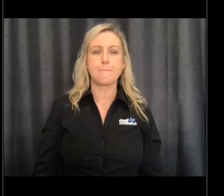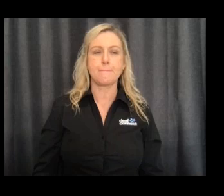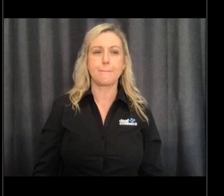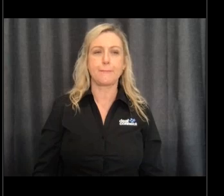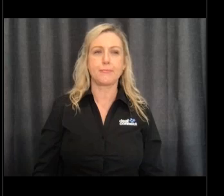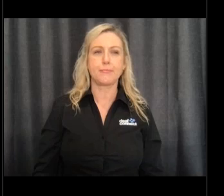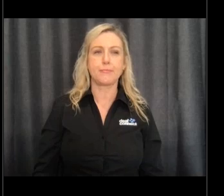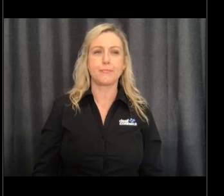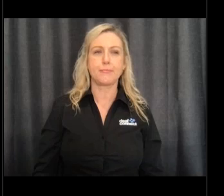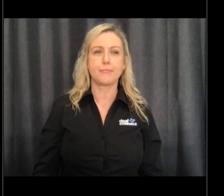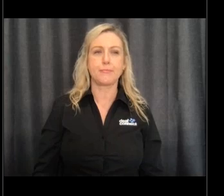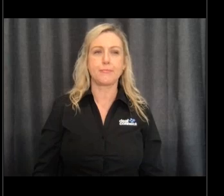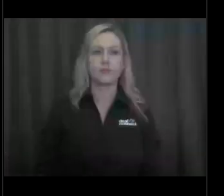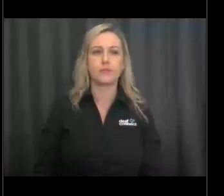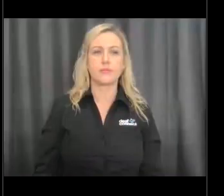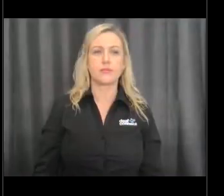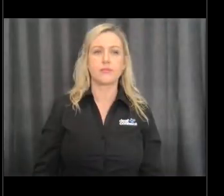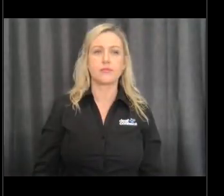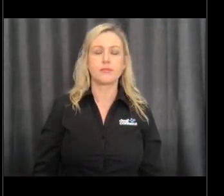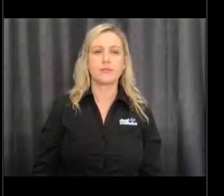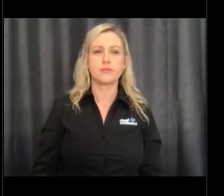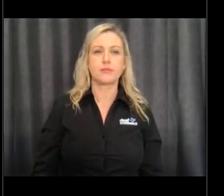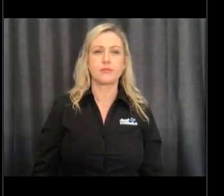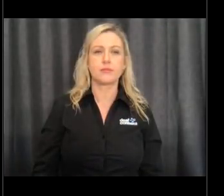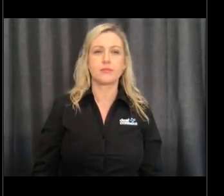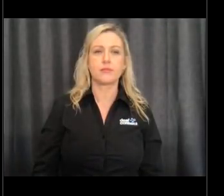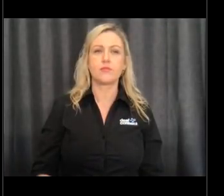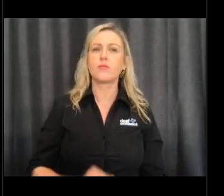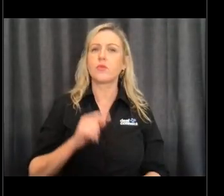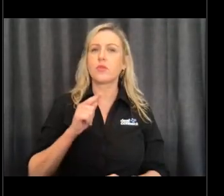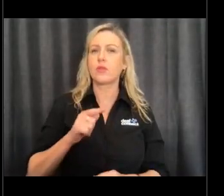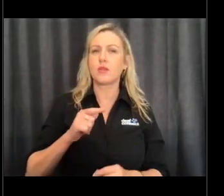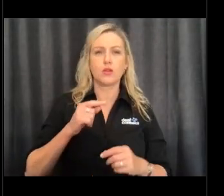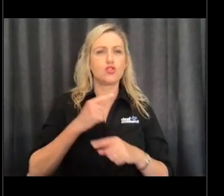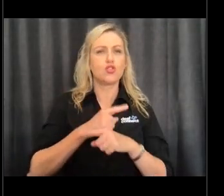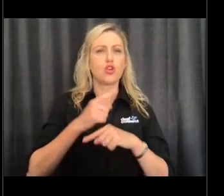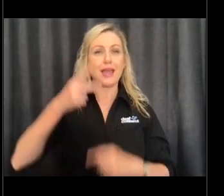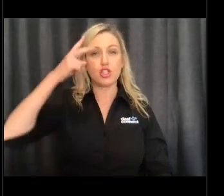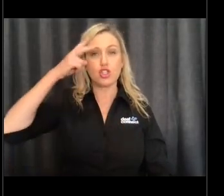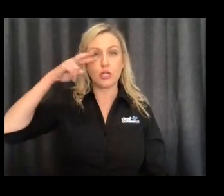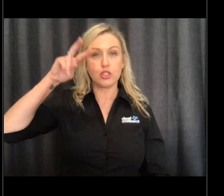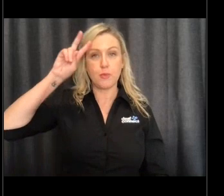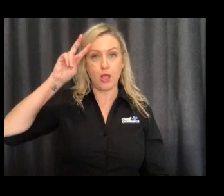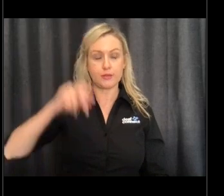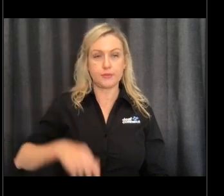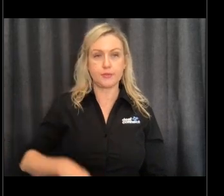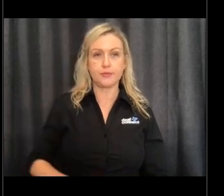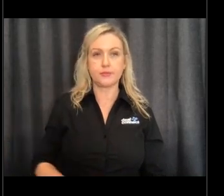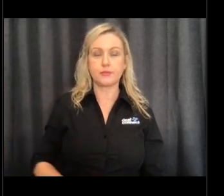The idea around change of mind is that people are concerned if you get your claim accepted